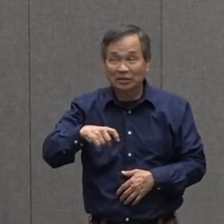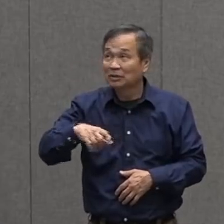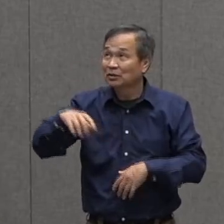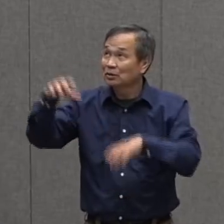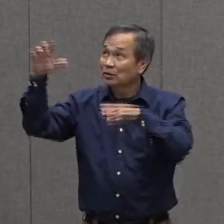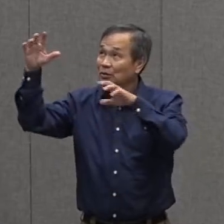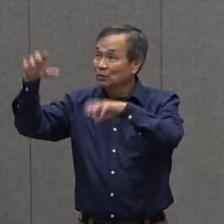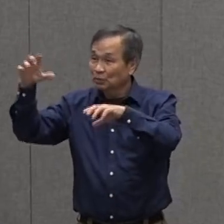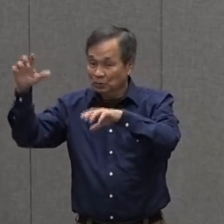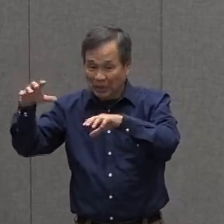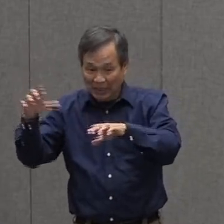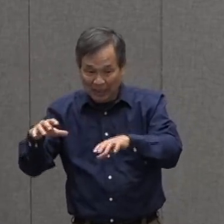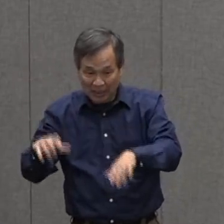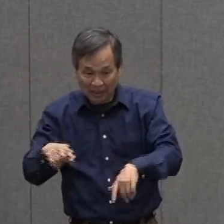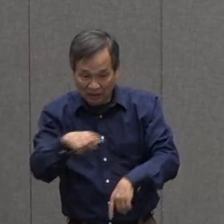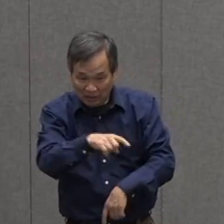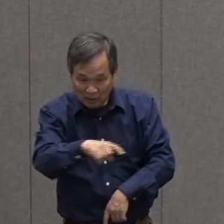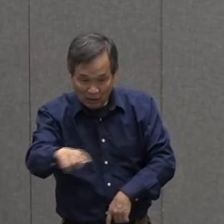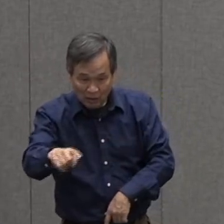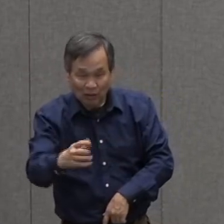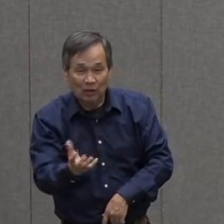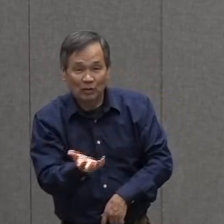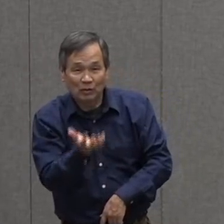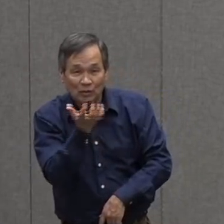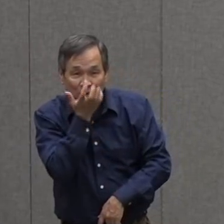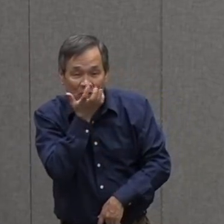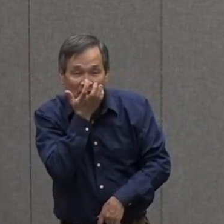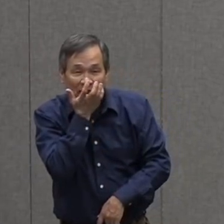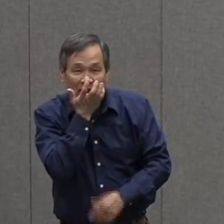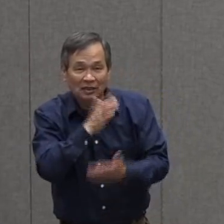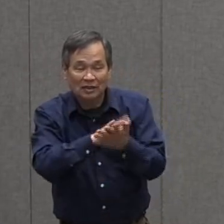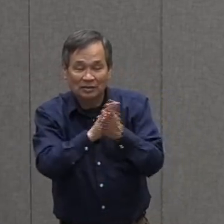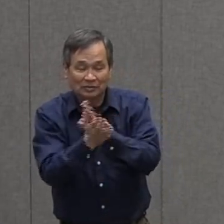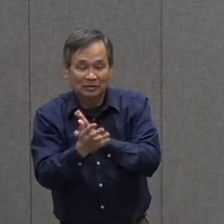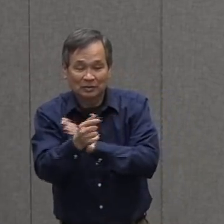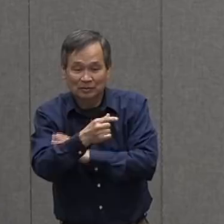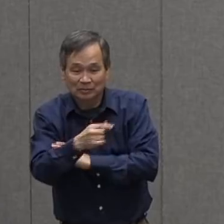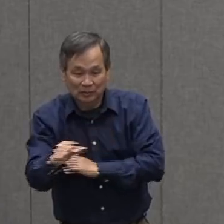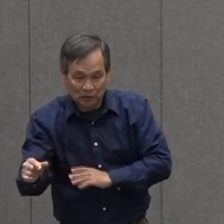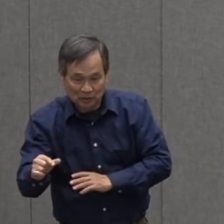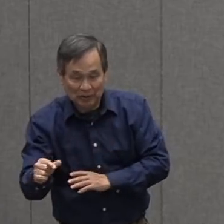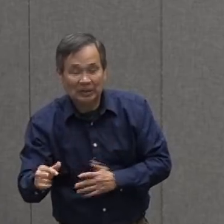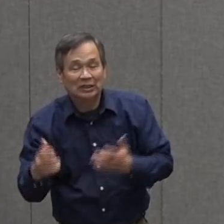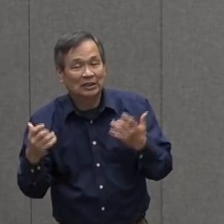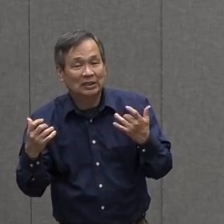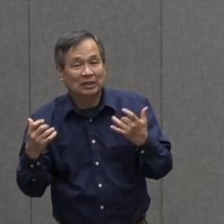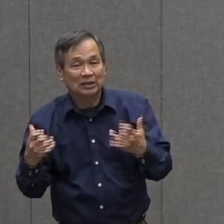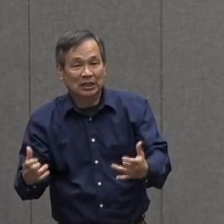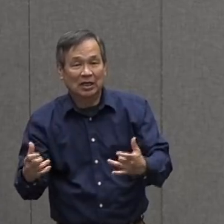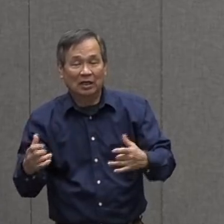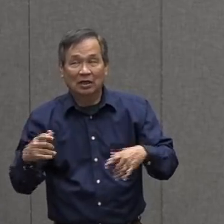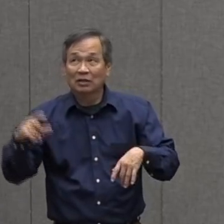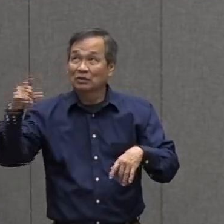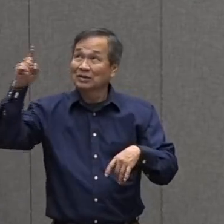"to green up the grass all brown and dead "that needed the rain from the cloud overhead.